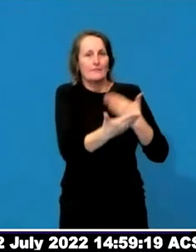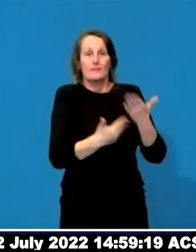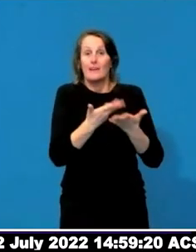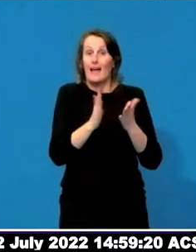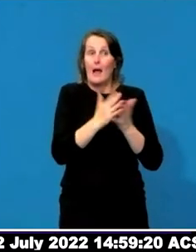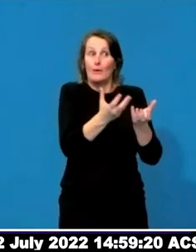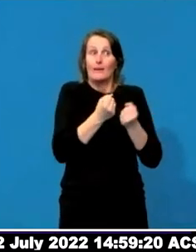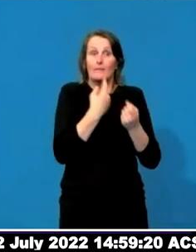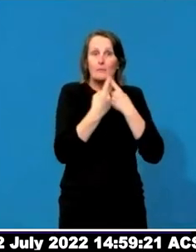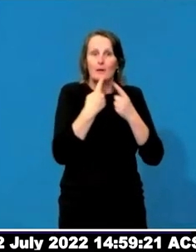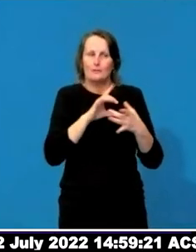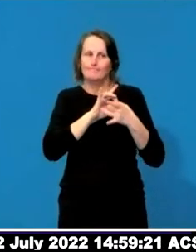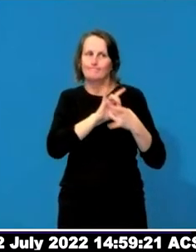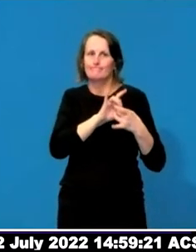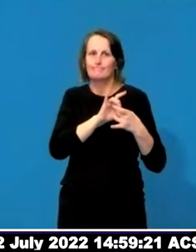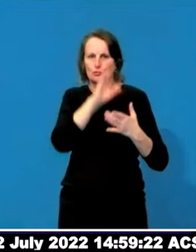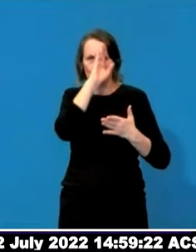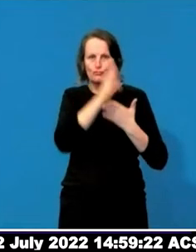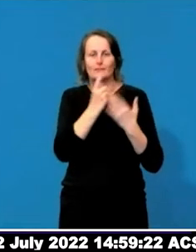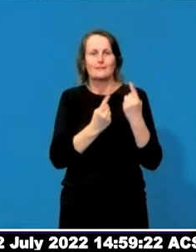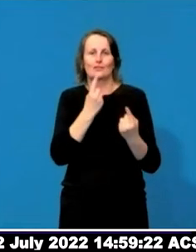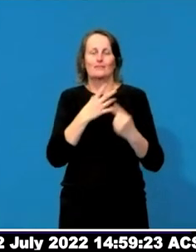is by building relationships with those individuals on the ground.